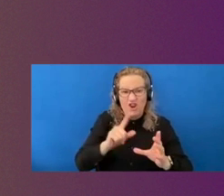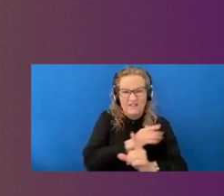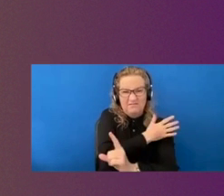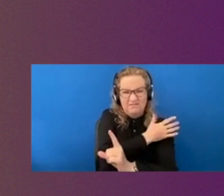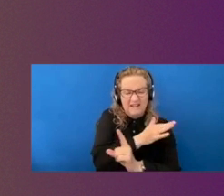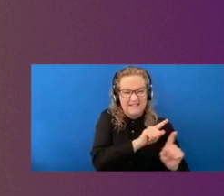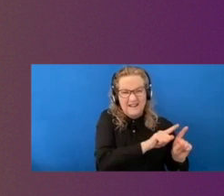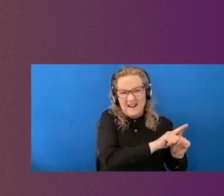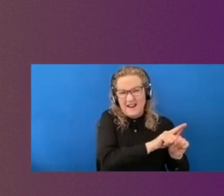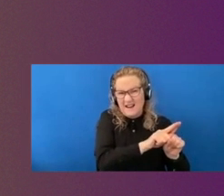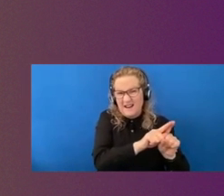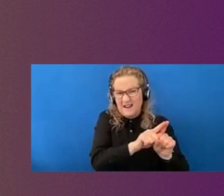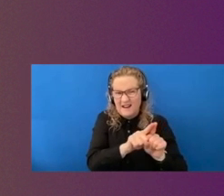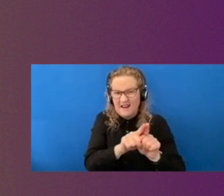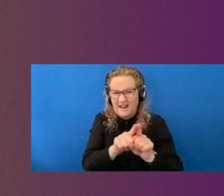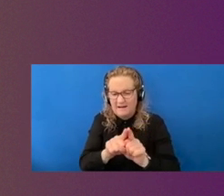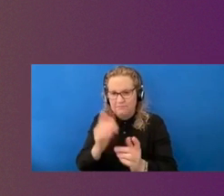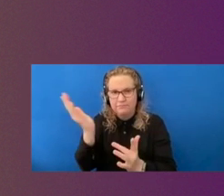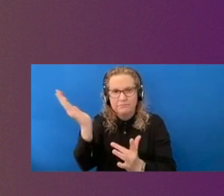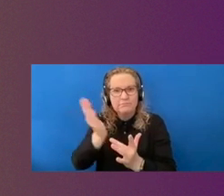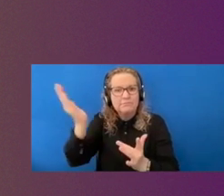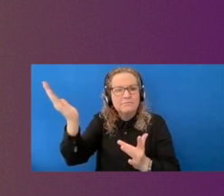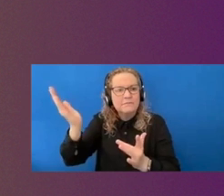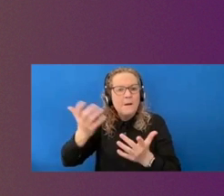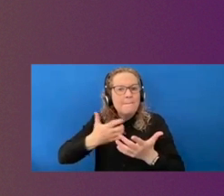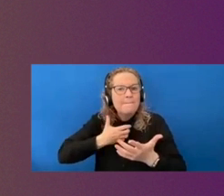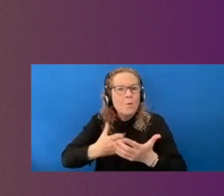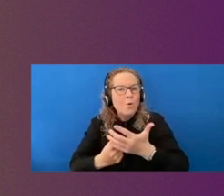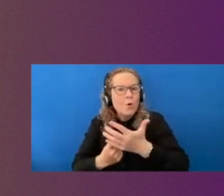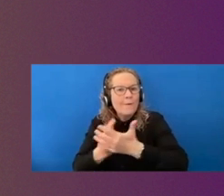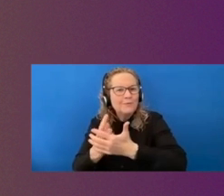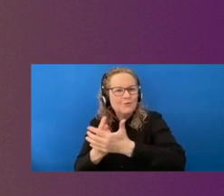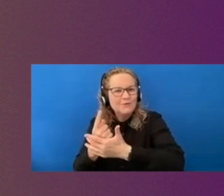see that like all of a sudden it has opened those doors um so I suppose from a perception point of